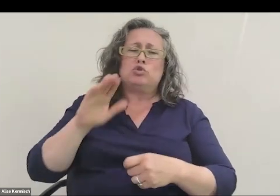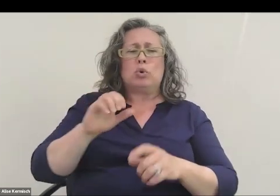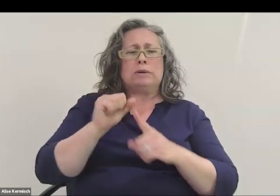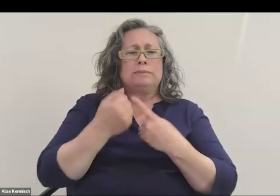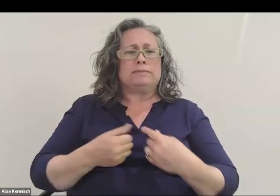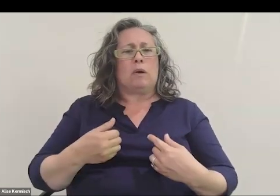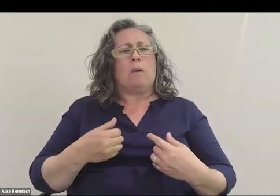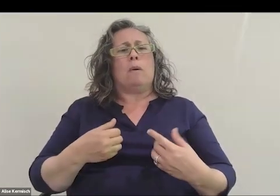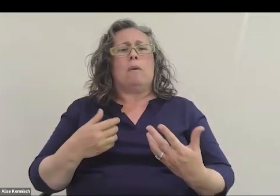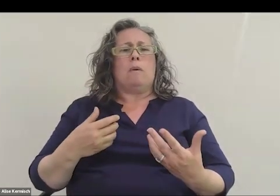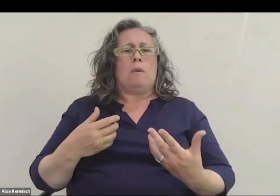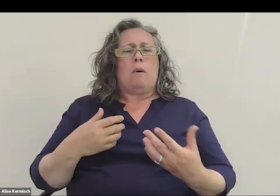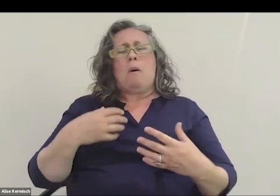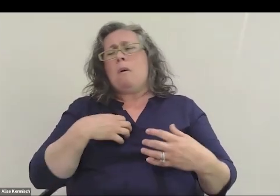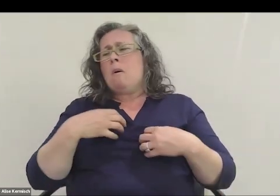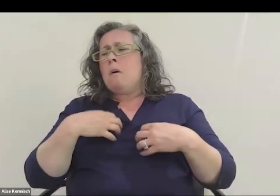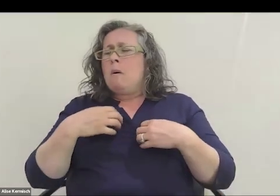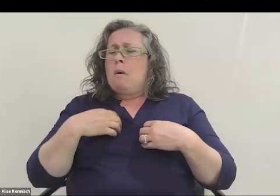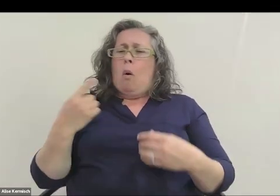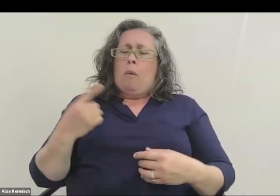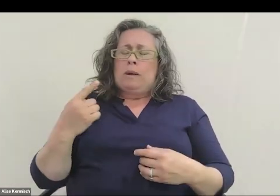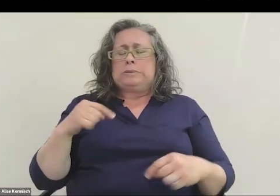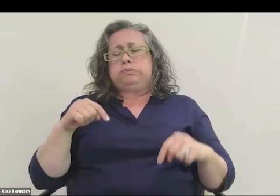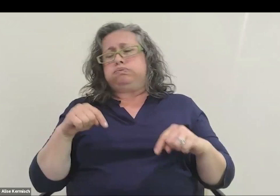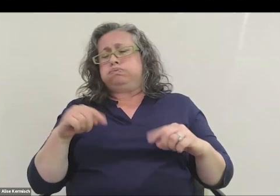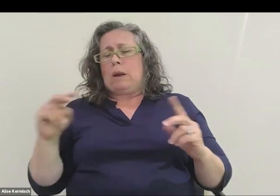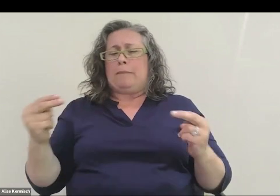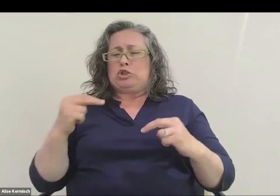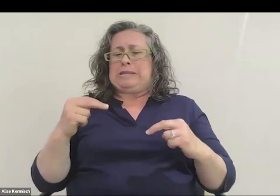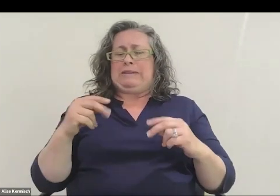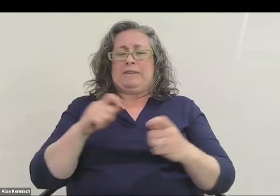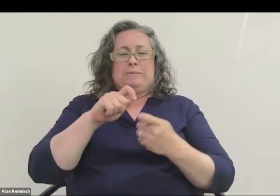about the situation or complain about always being perceived in a particular way.